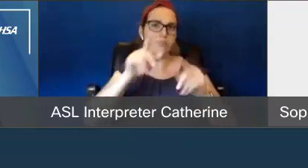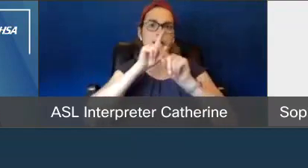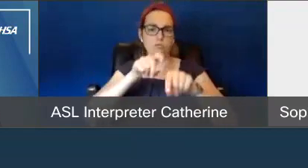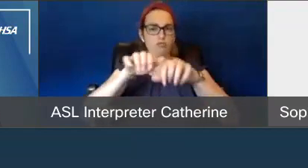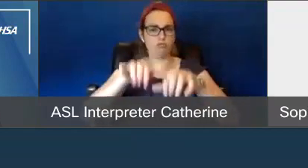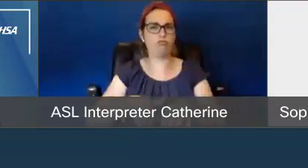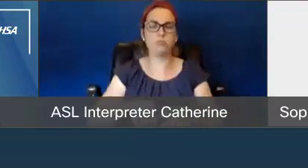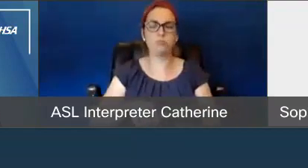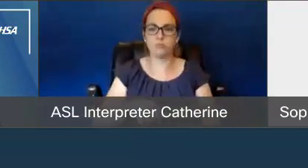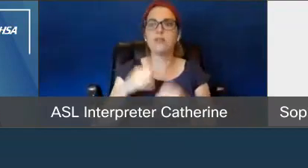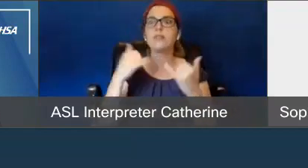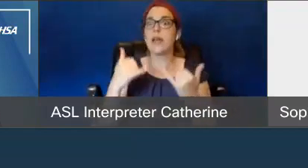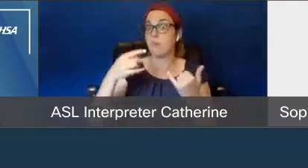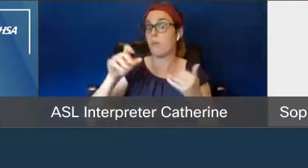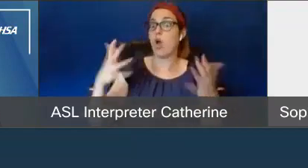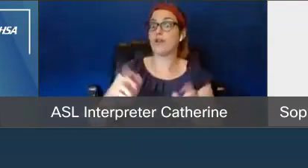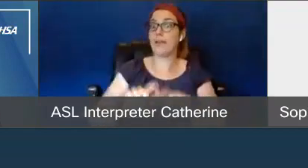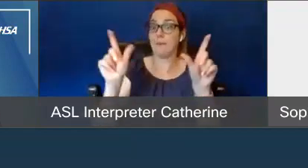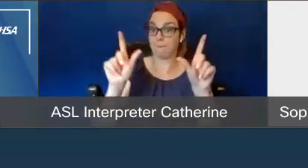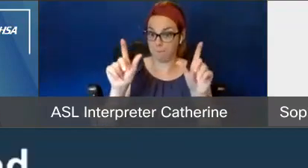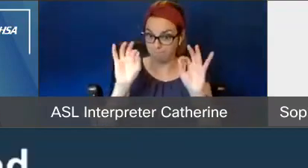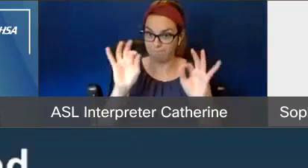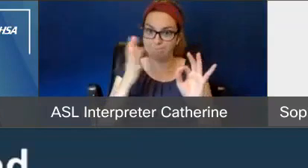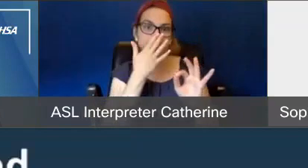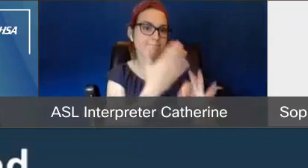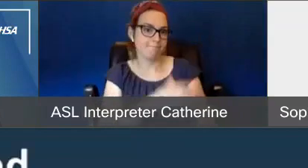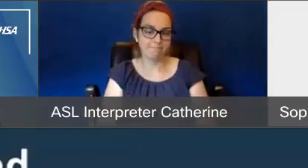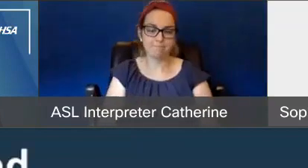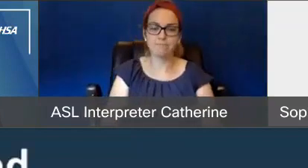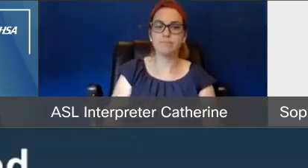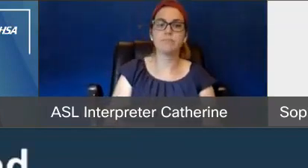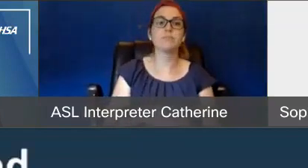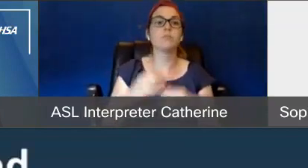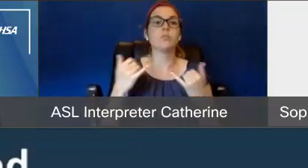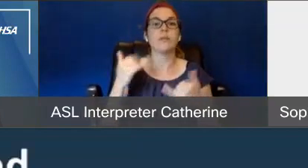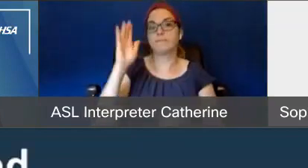has popped up, thank you. This webinar is being recorded and slides will be